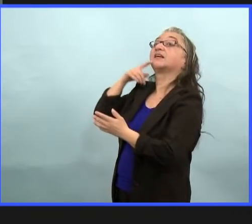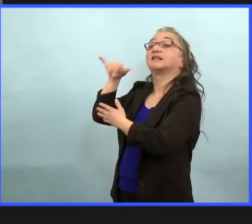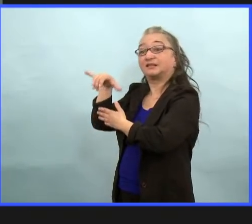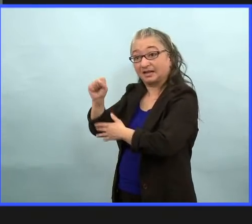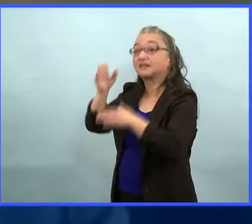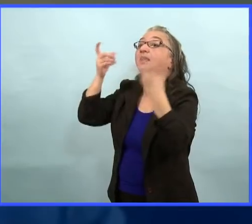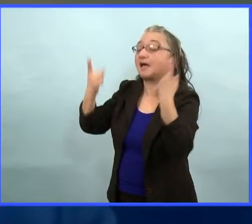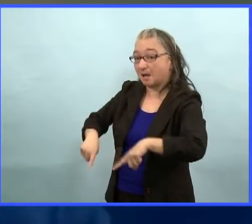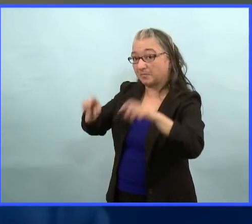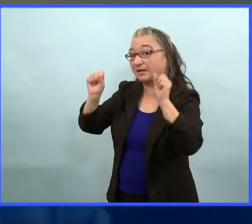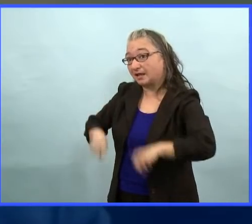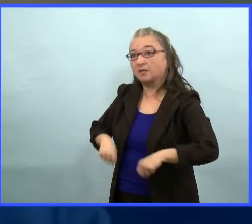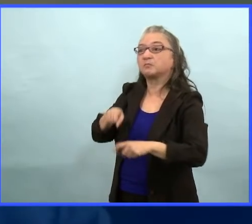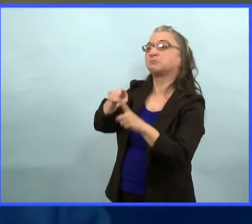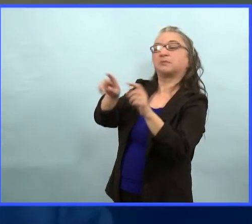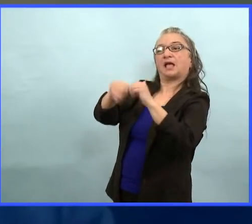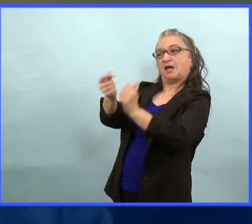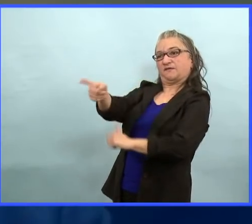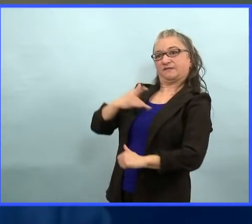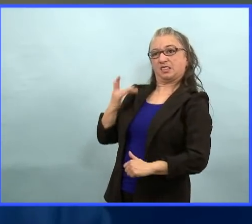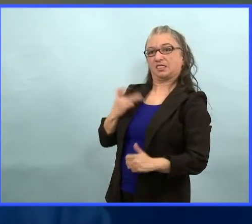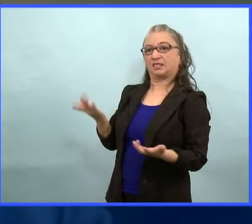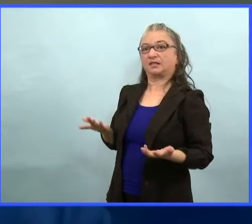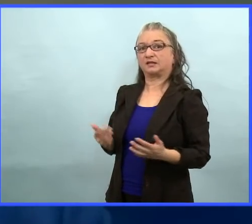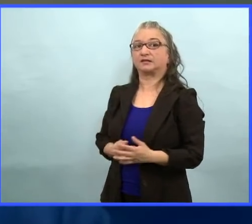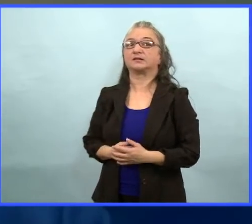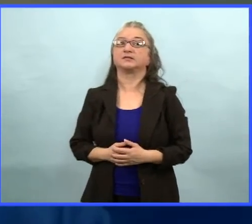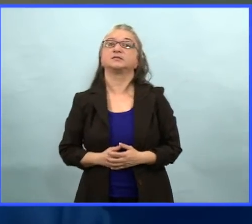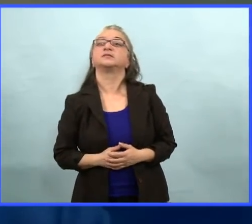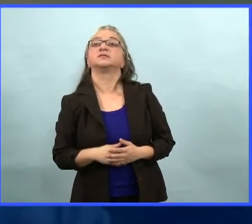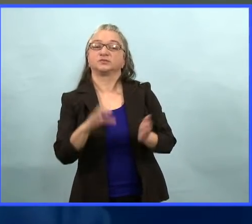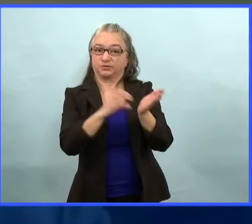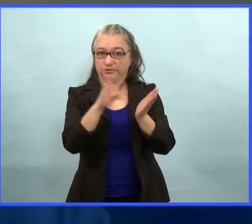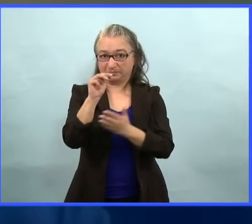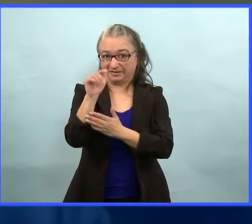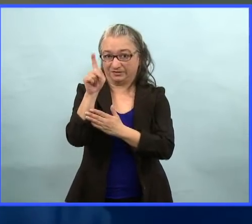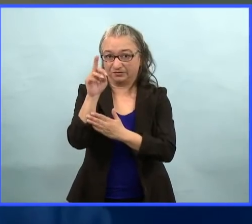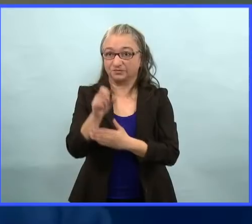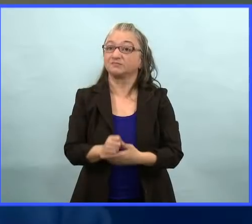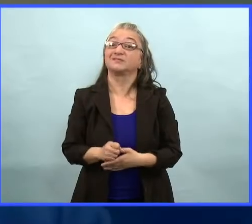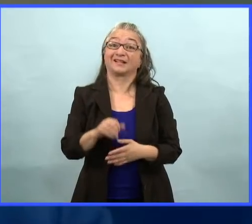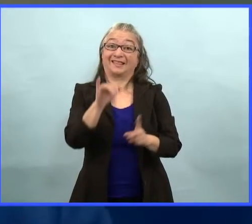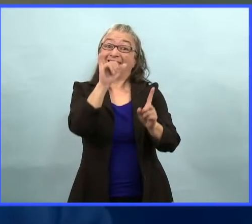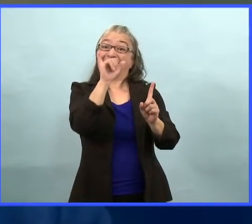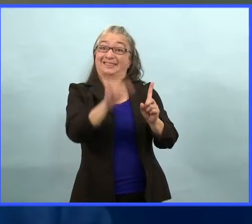well this analysis is just a tool really in terms of operations and planning so it gives us a sense